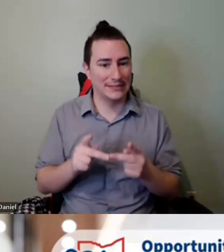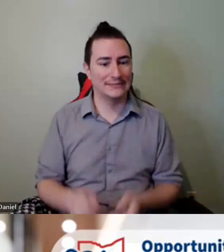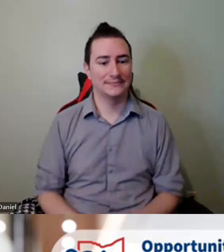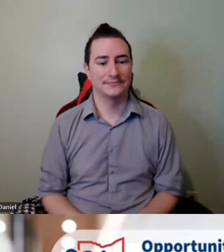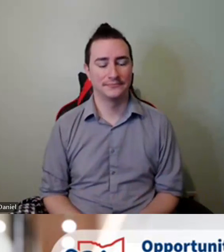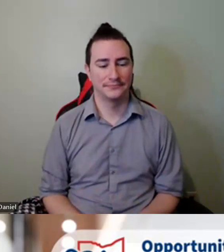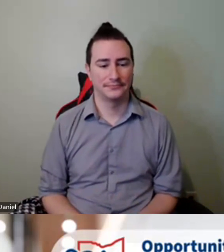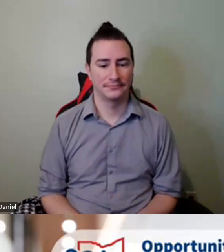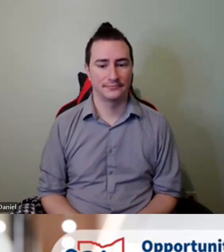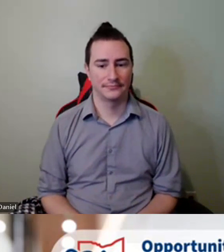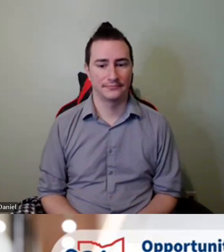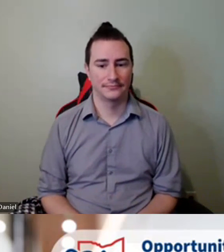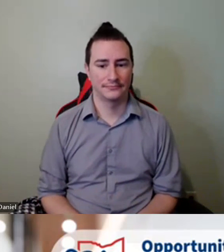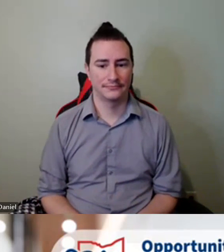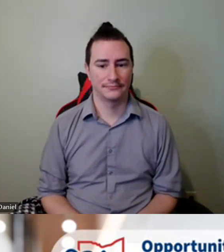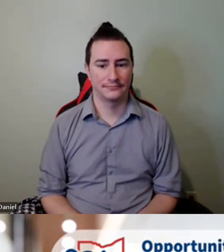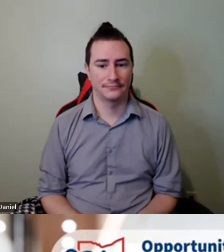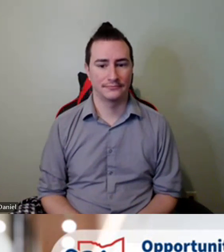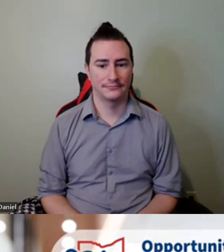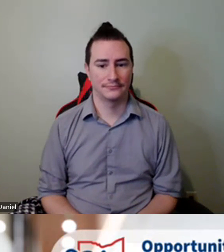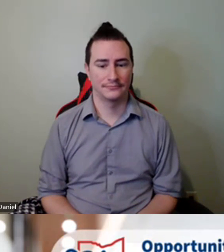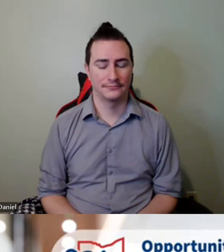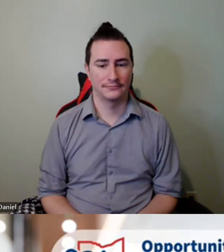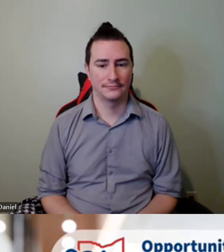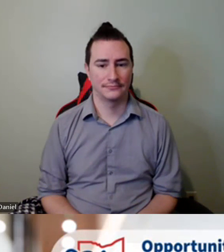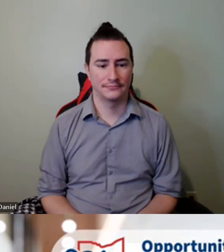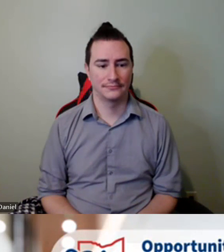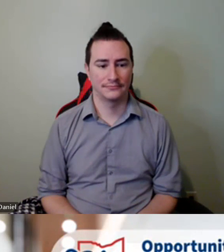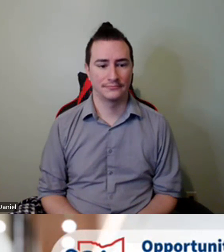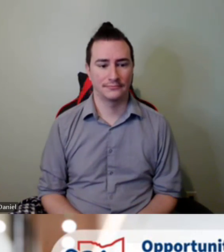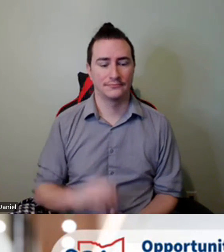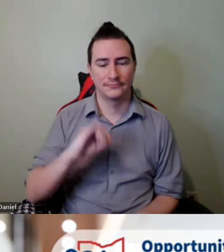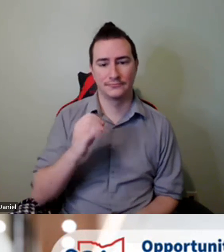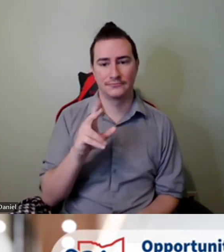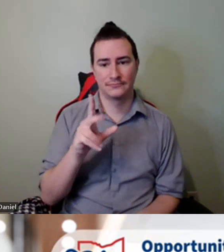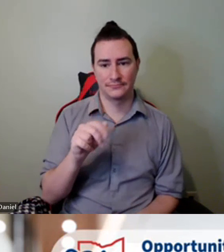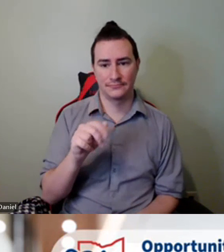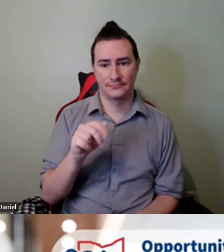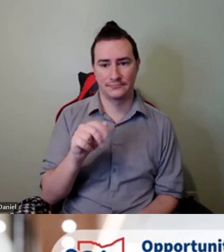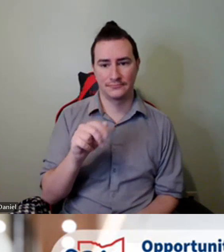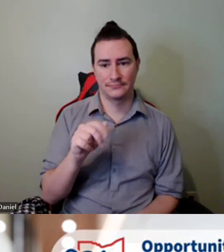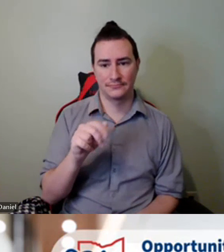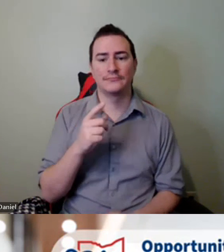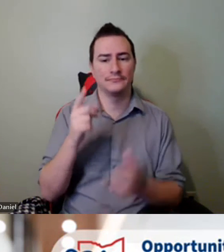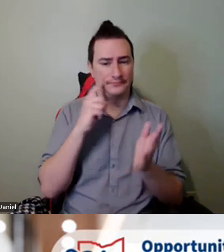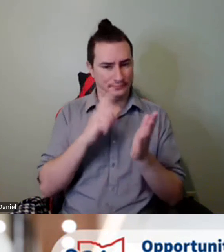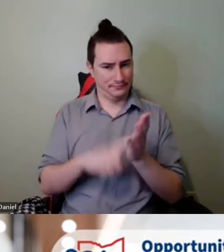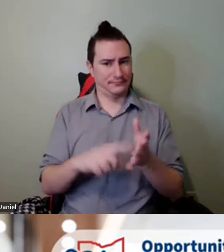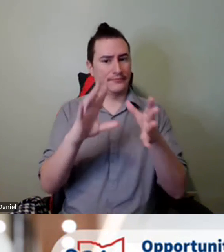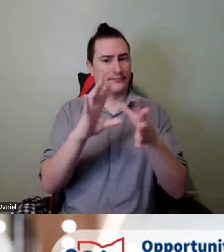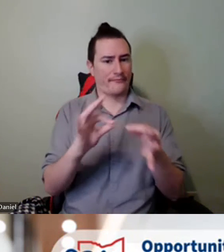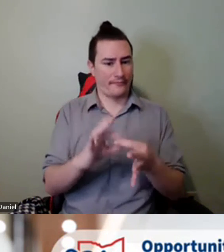Just going through, we had a comment that said, “So glad you're emphasizing to ask the employee in addition to getting